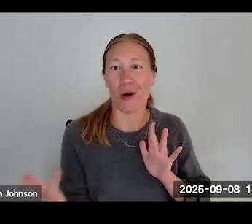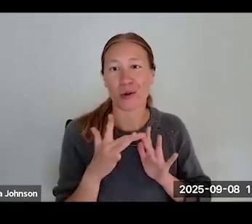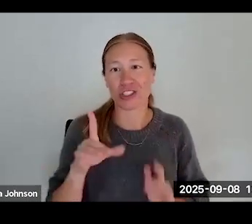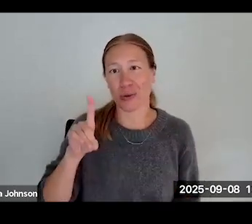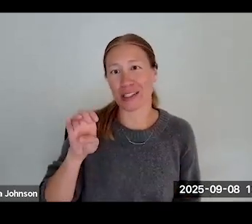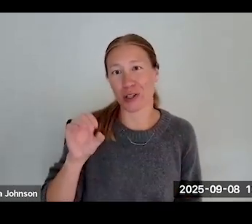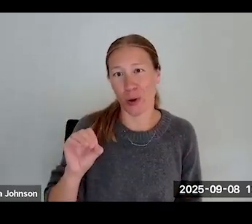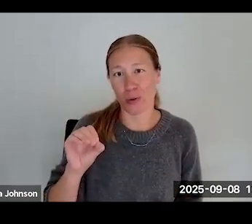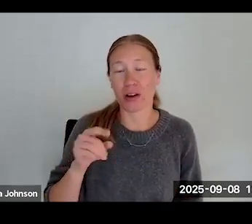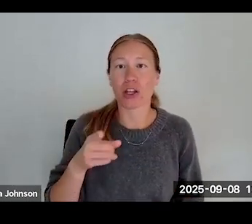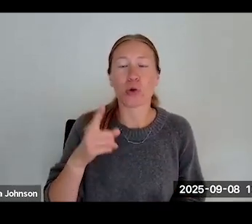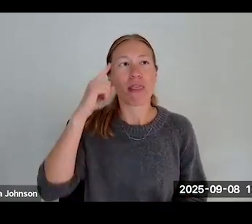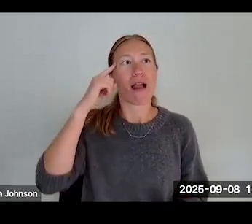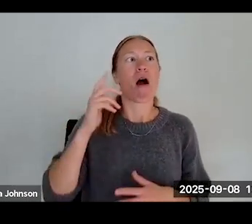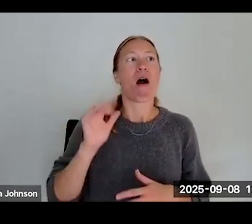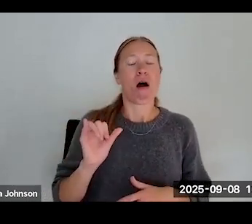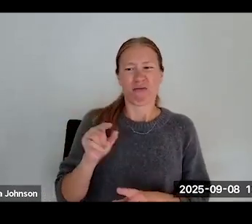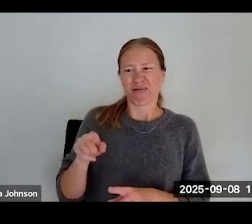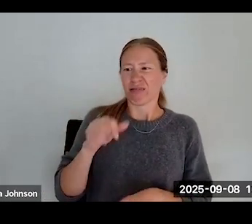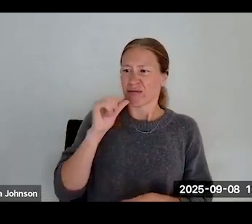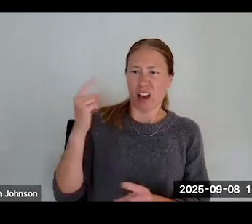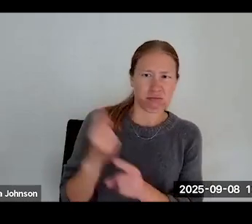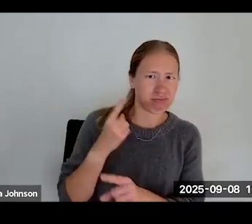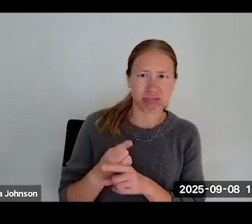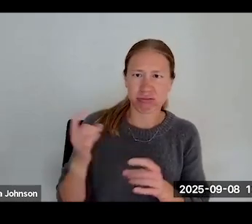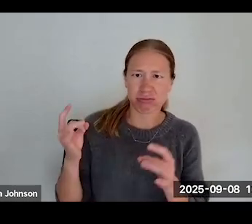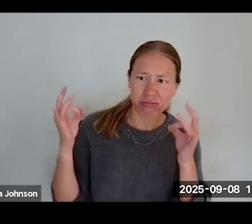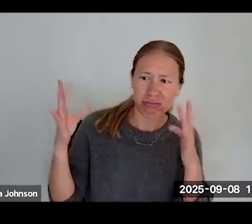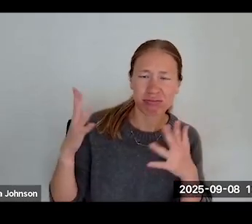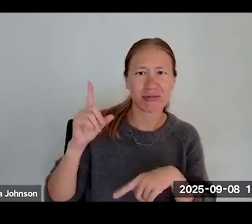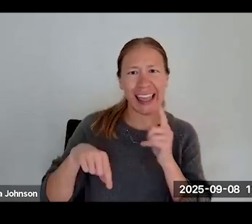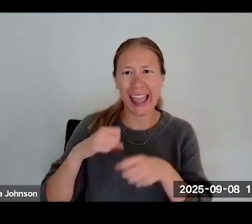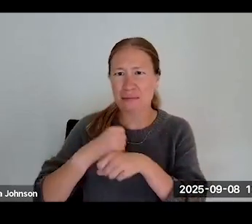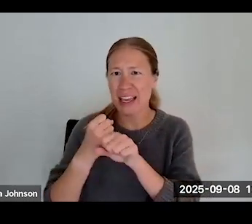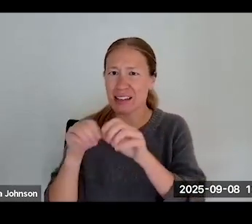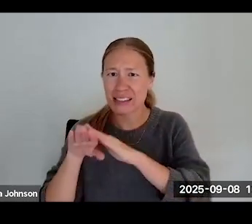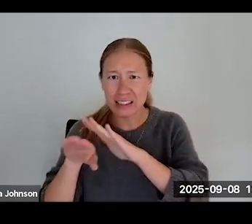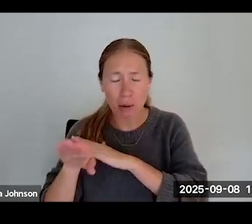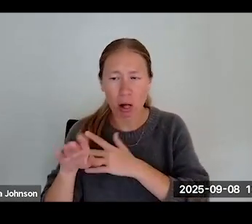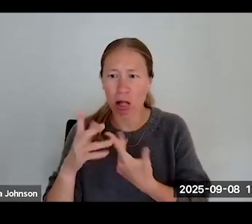So if you're about to say that something is unreasonable or making things accessible to a certain degree is unreasonable,